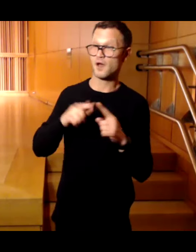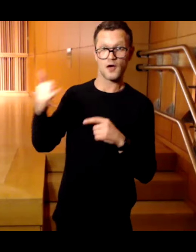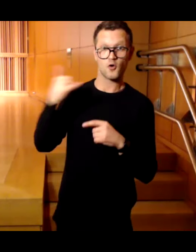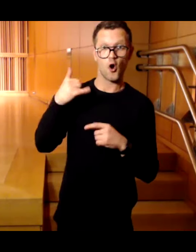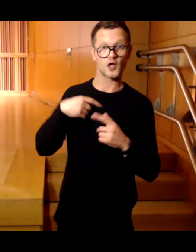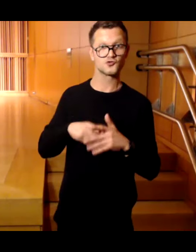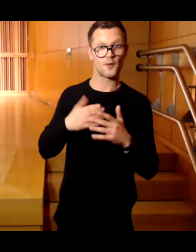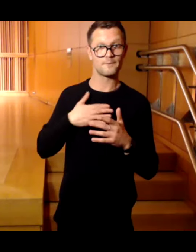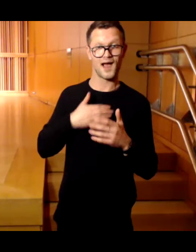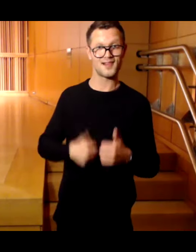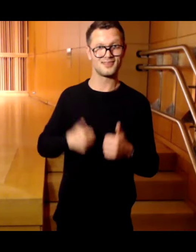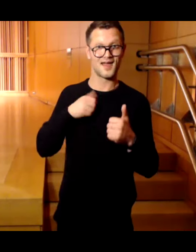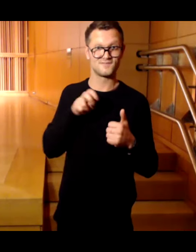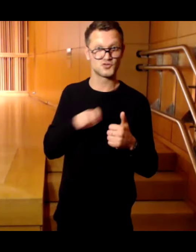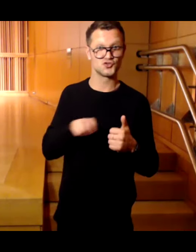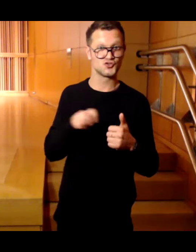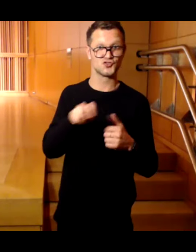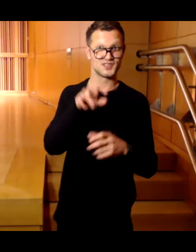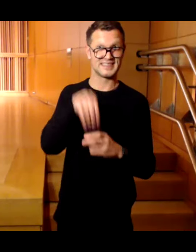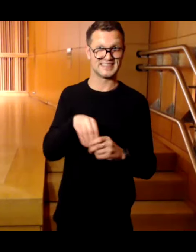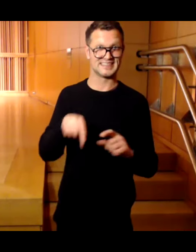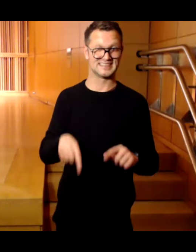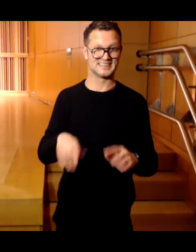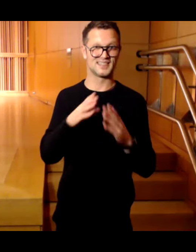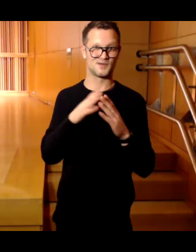Um, lifelong journey within the walls of public institutions.